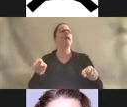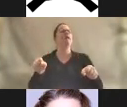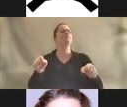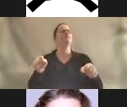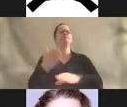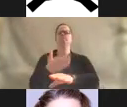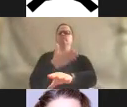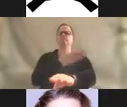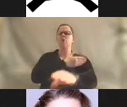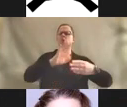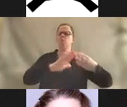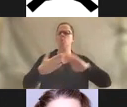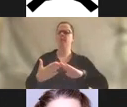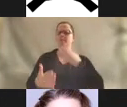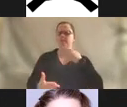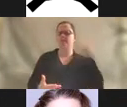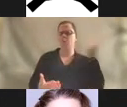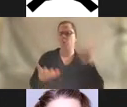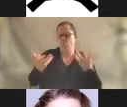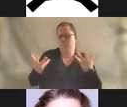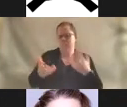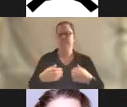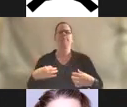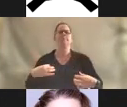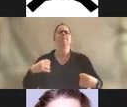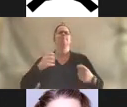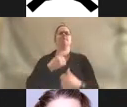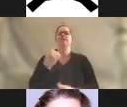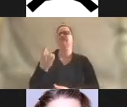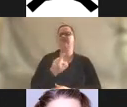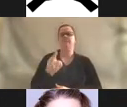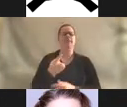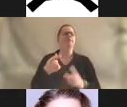And it would mean, something that government would do